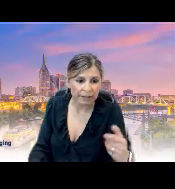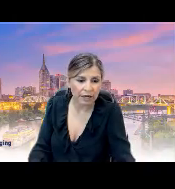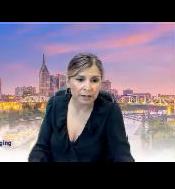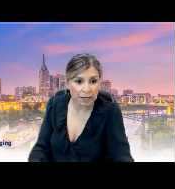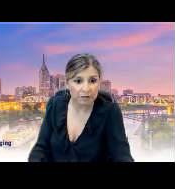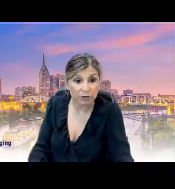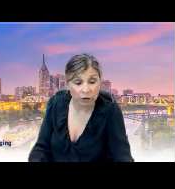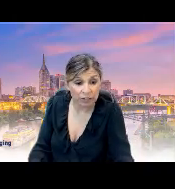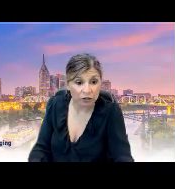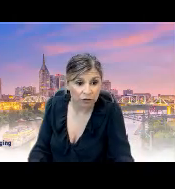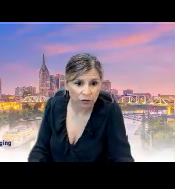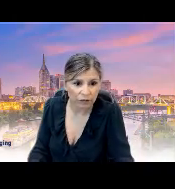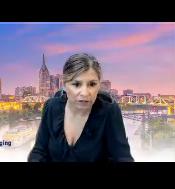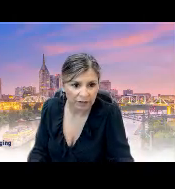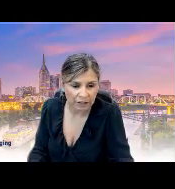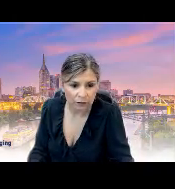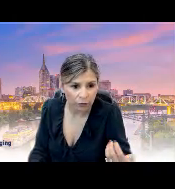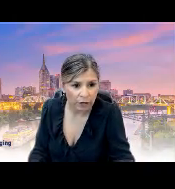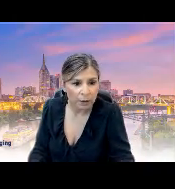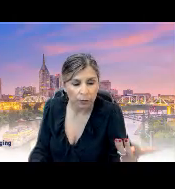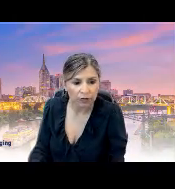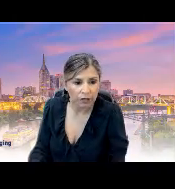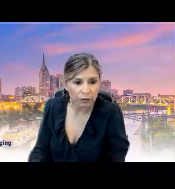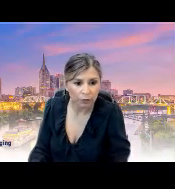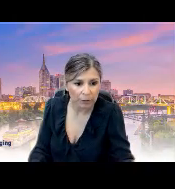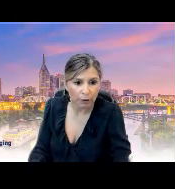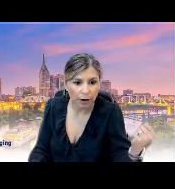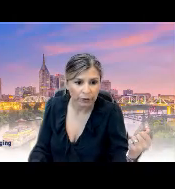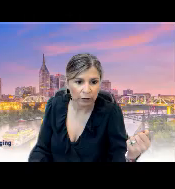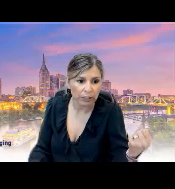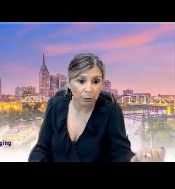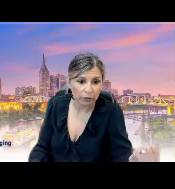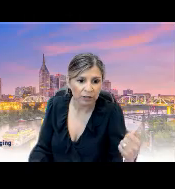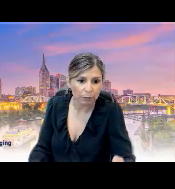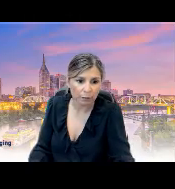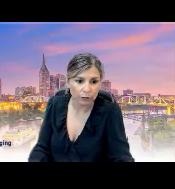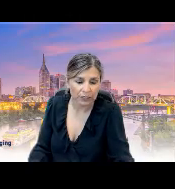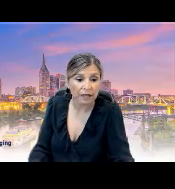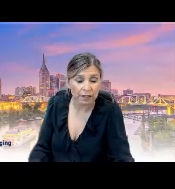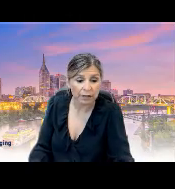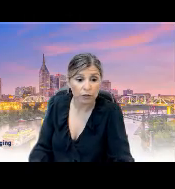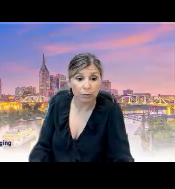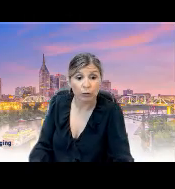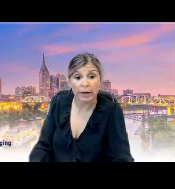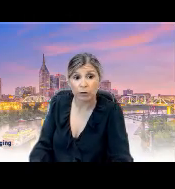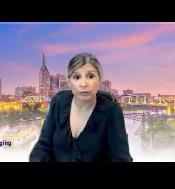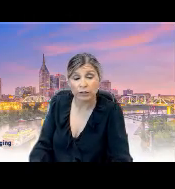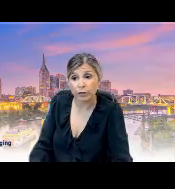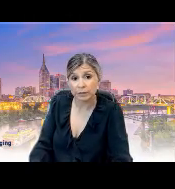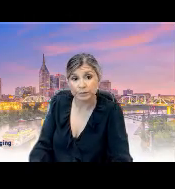And types of guardian services include person only, property, only person and property, and then durable power of attorney.